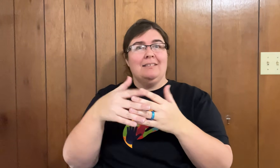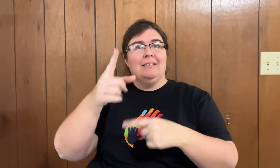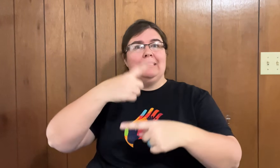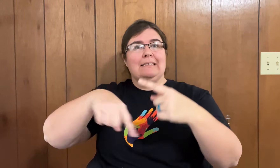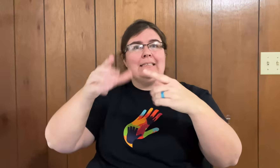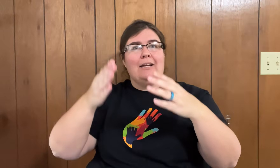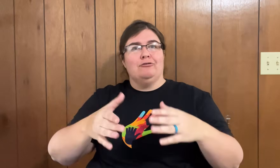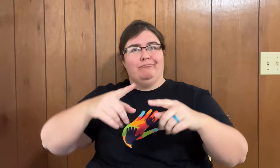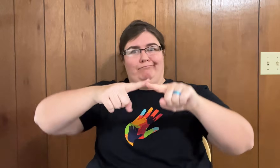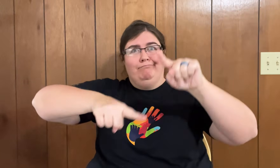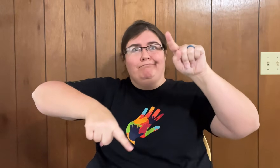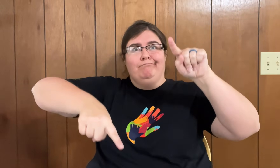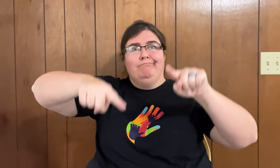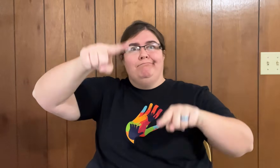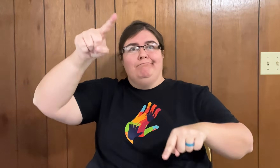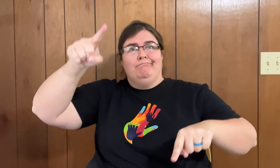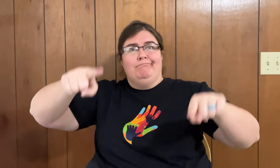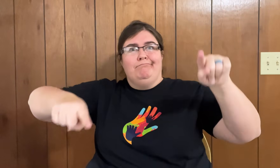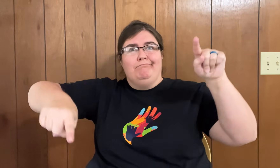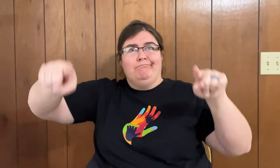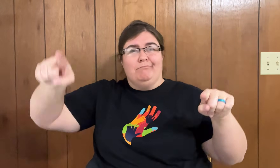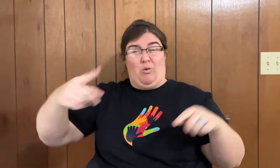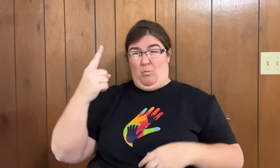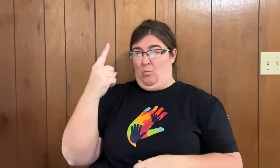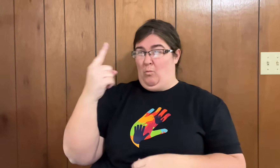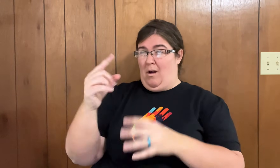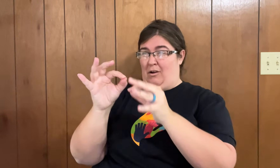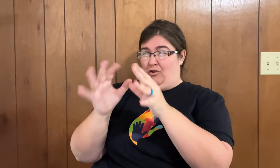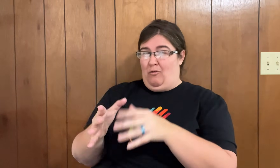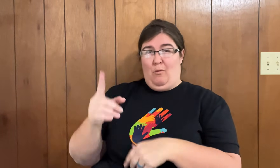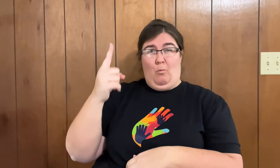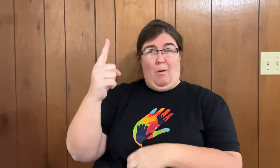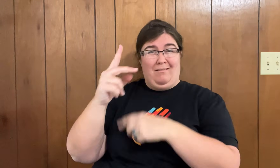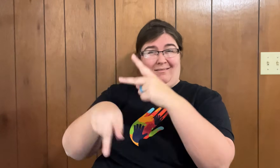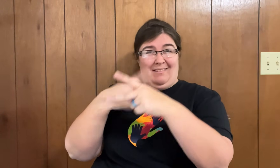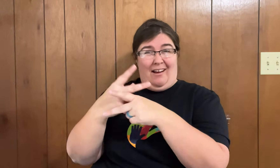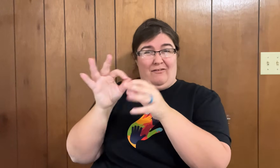in the USA, signers come with a variety of linguistic needs. One interpreter,